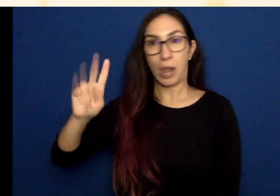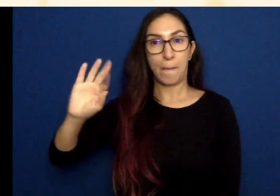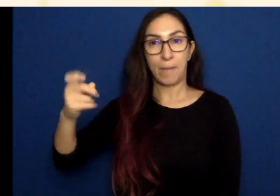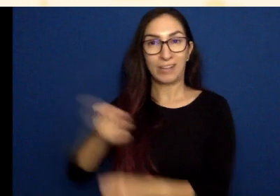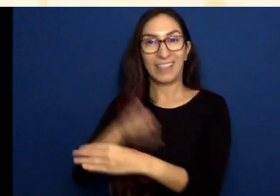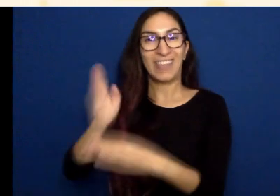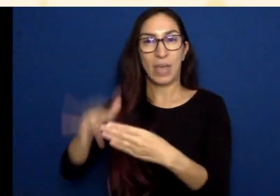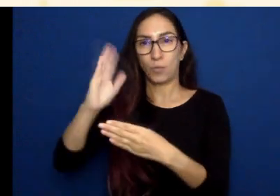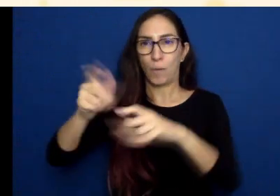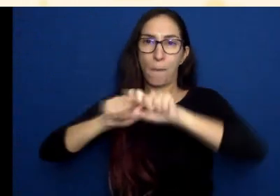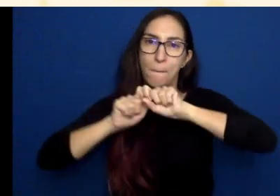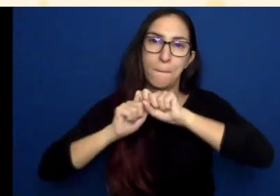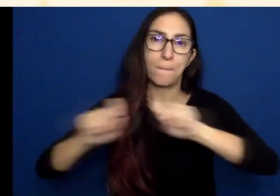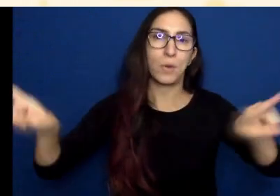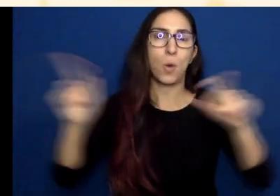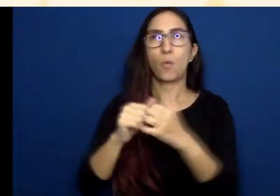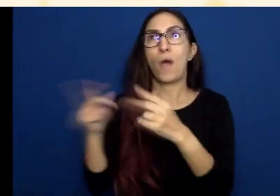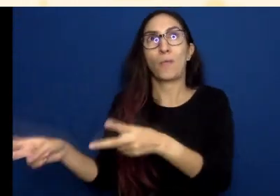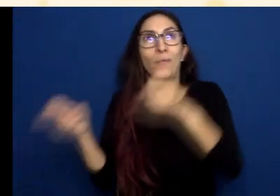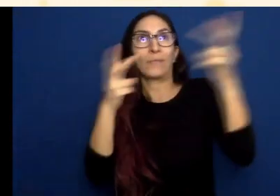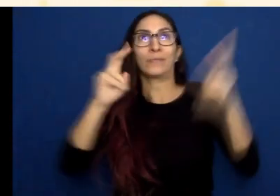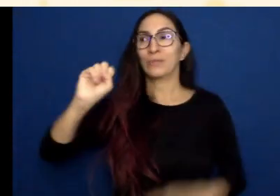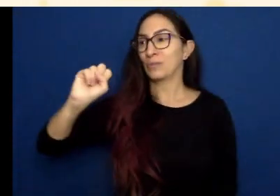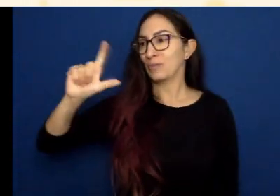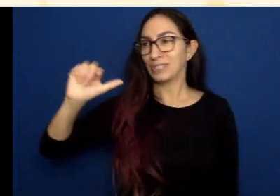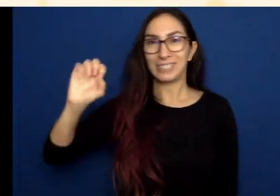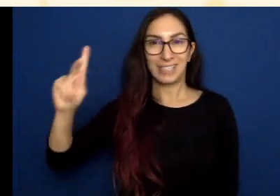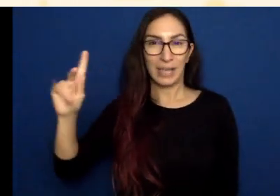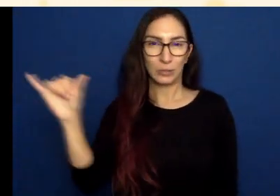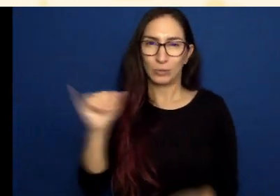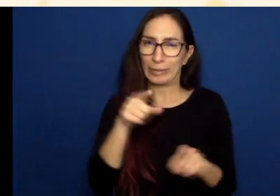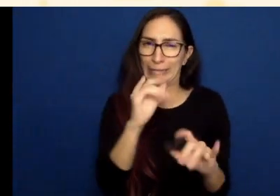that run this system let the URL lapse.